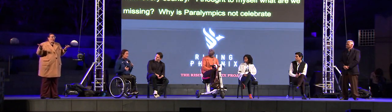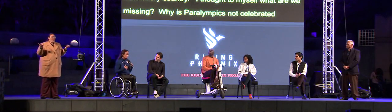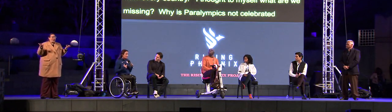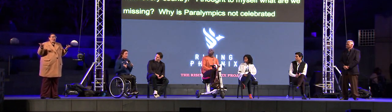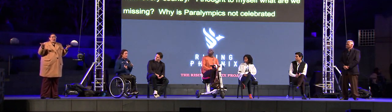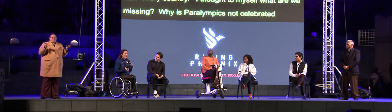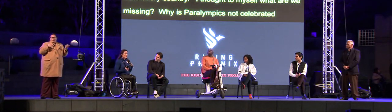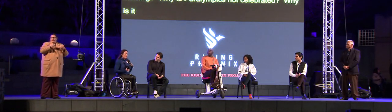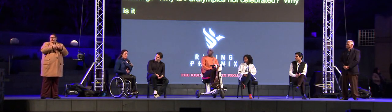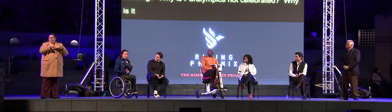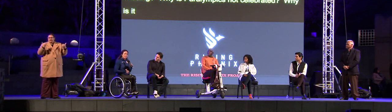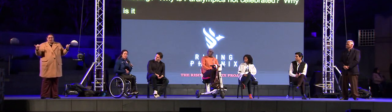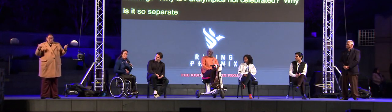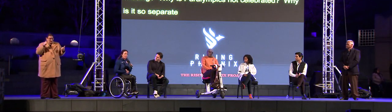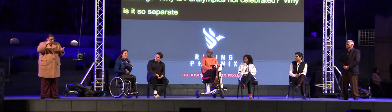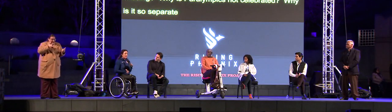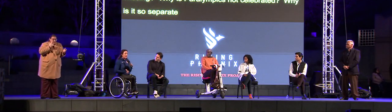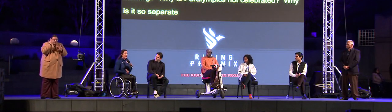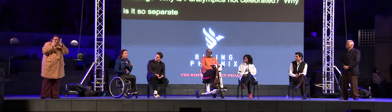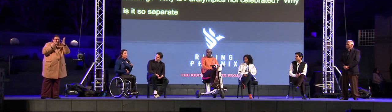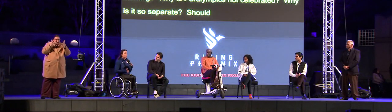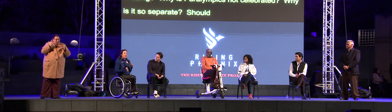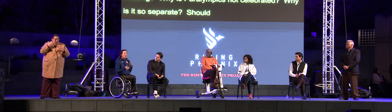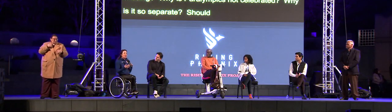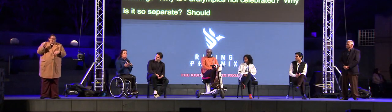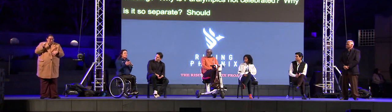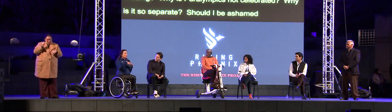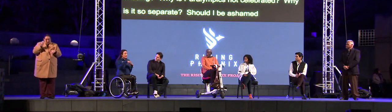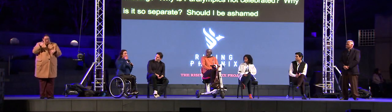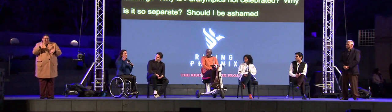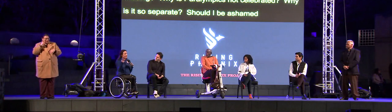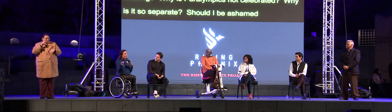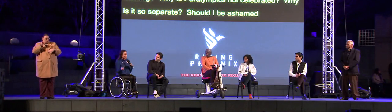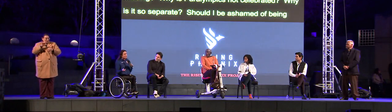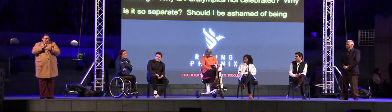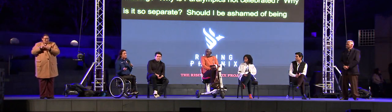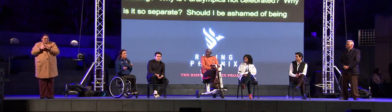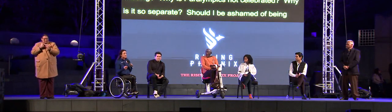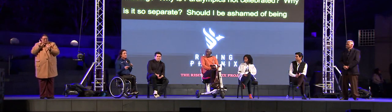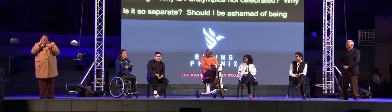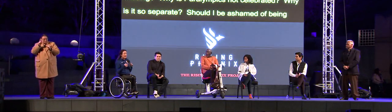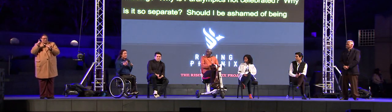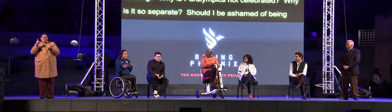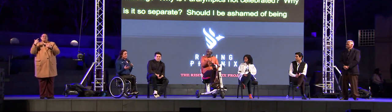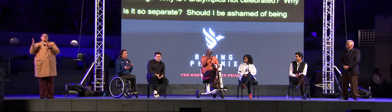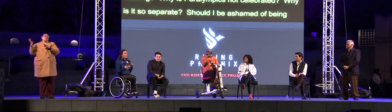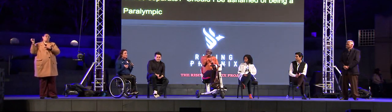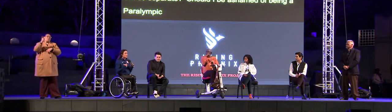Should I be ashamed as being a Paralympic athlete? And so when I came back home, after the games,